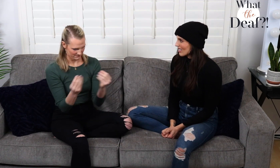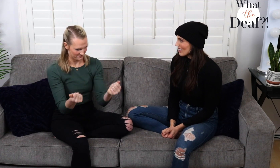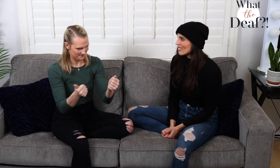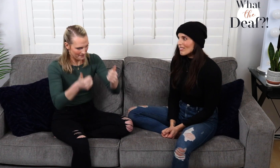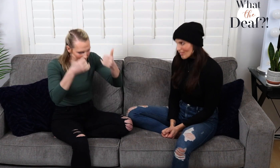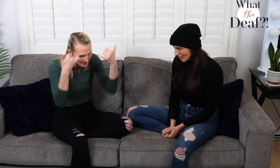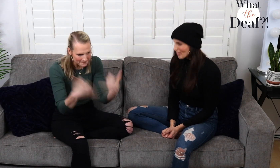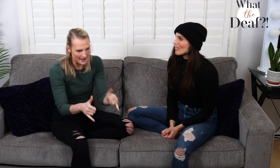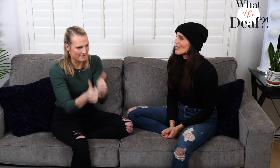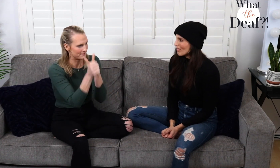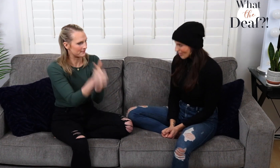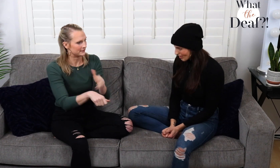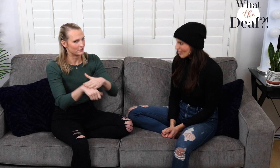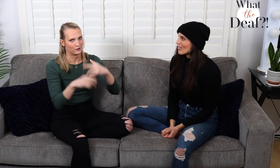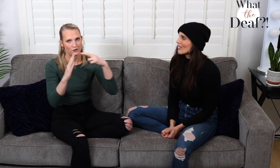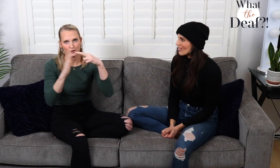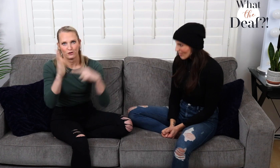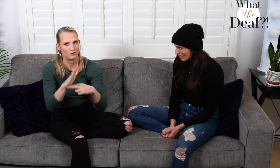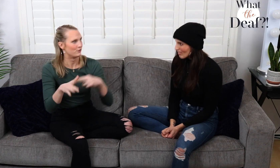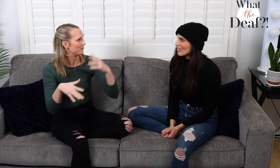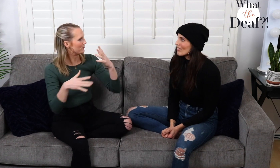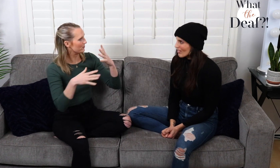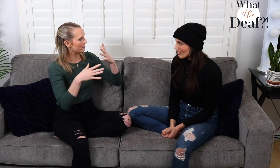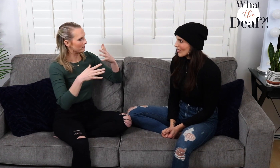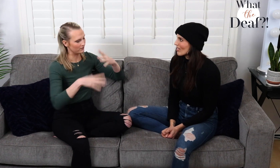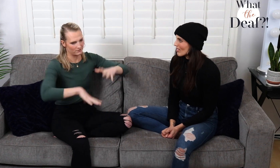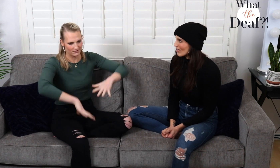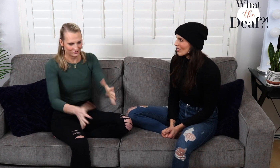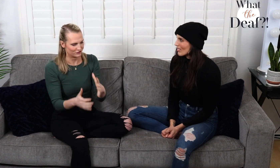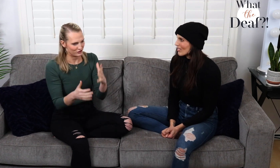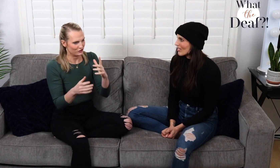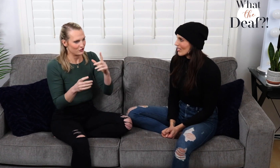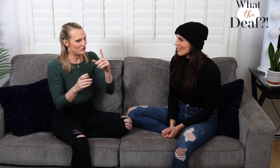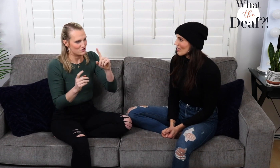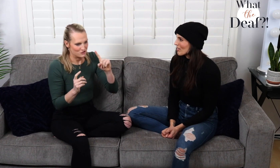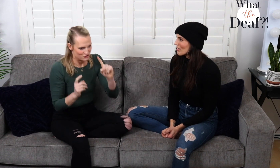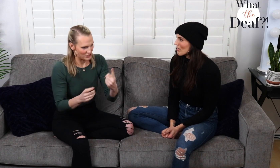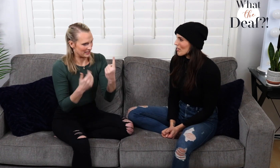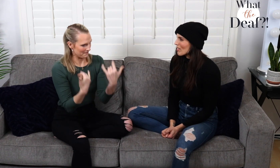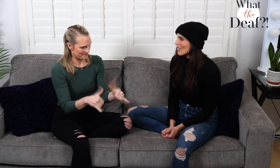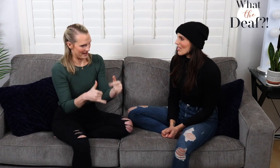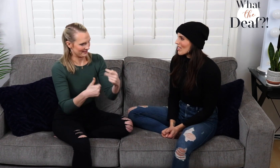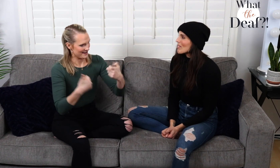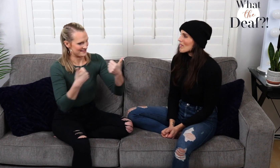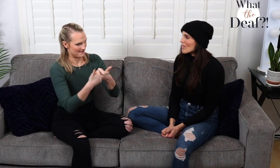It's go time. I play based on the rules and you